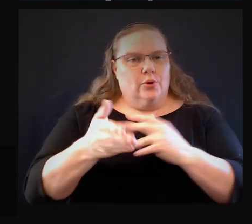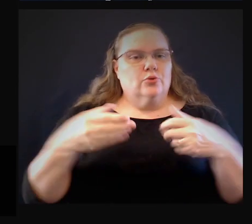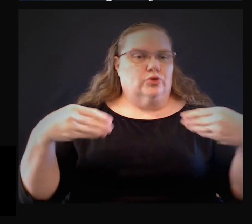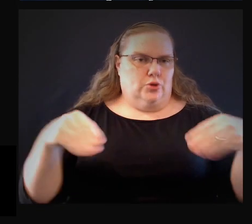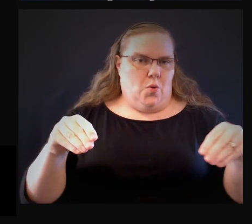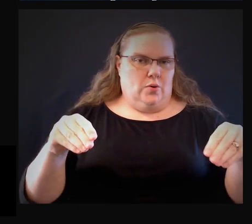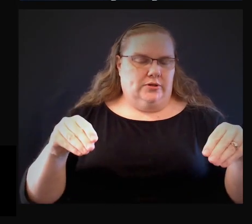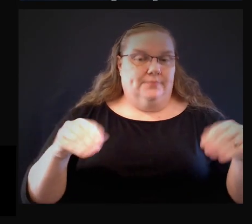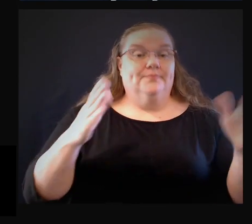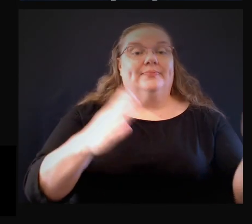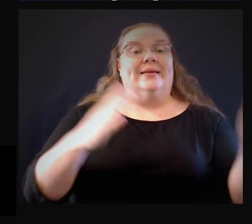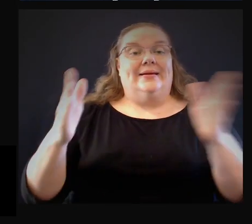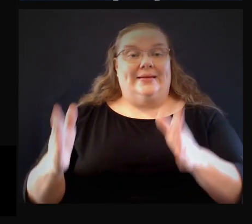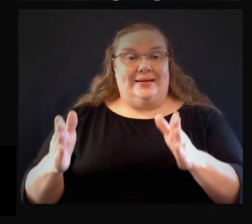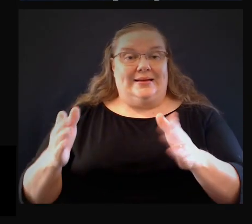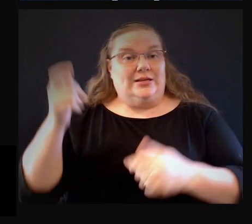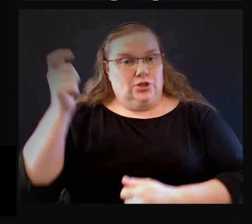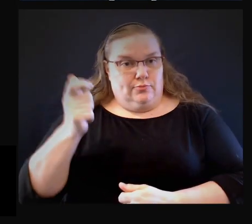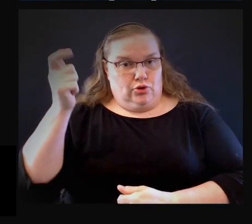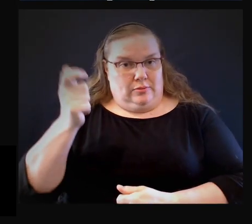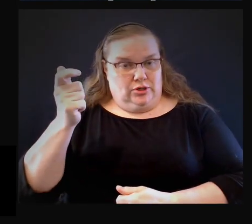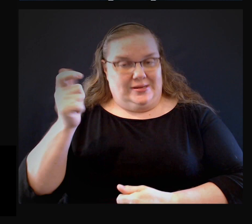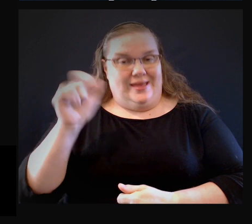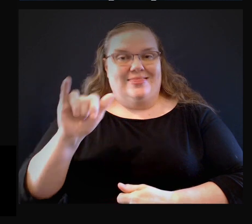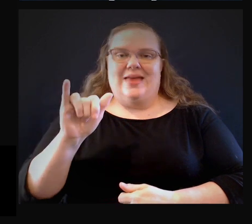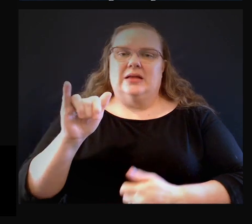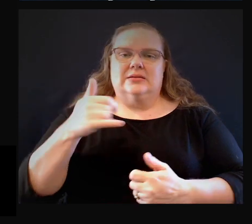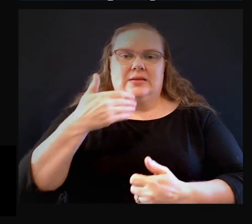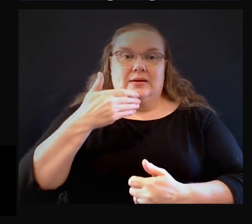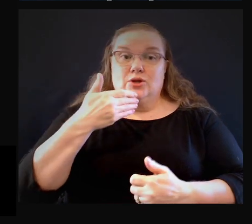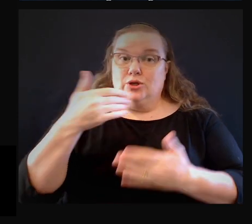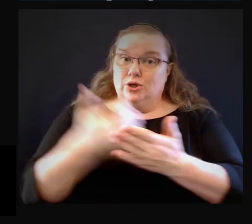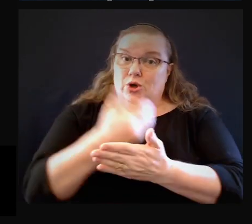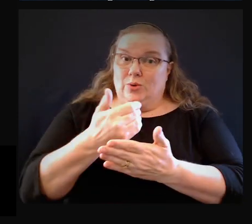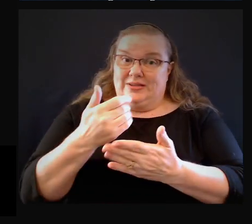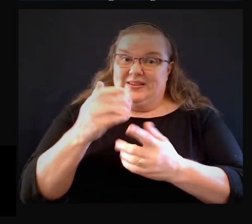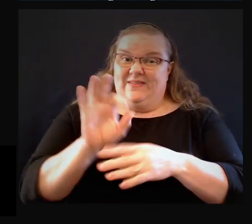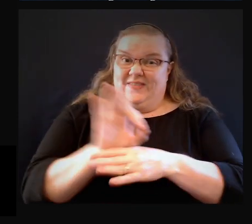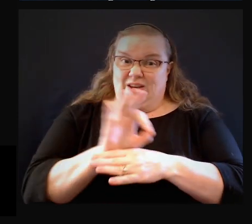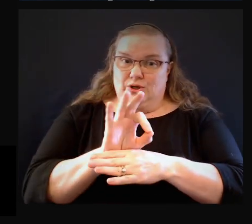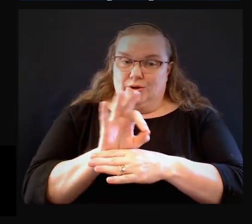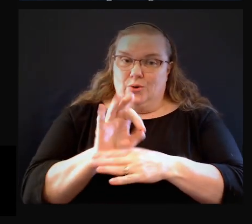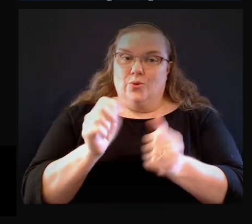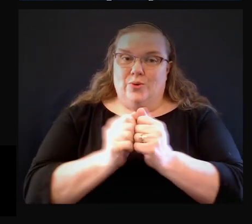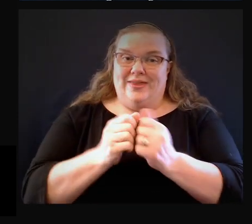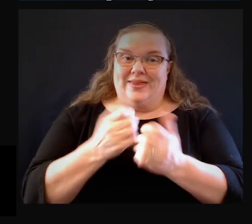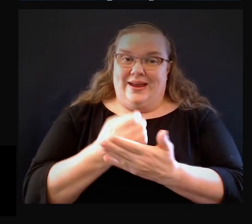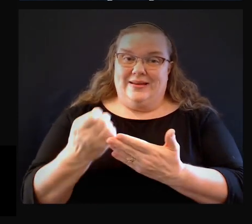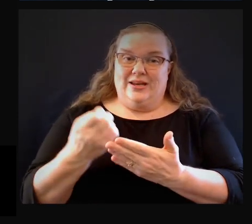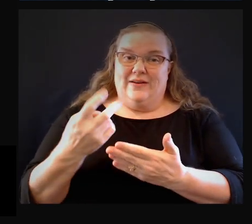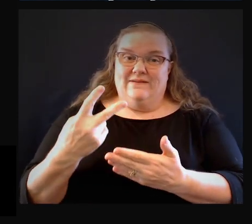Next is Subscriptions. This is one of our newest features, which we're excited to be releasing with Economy V2's GA release.